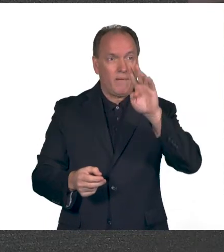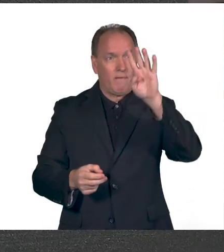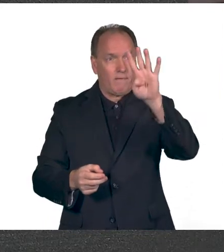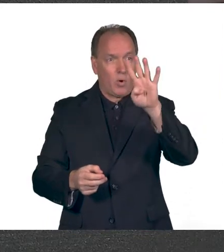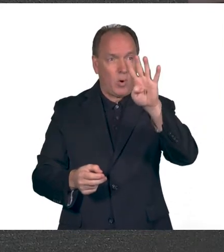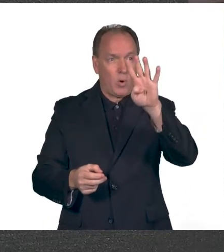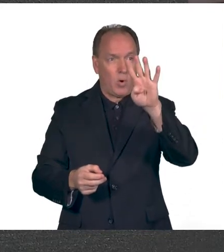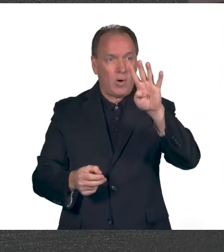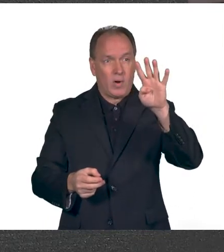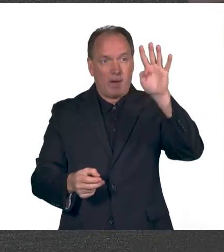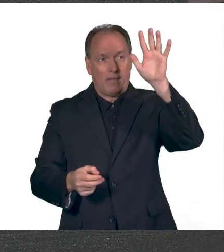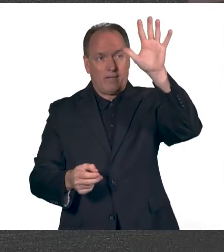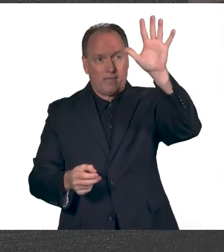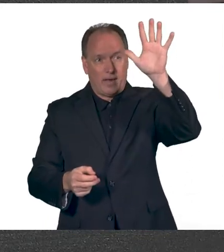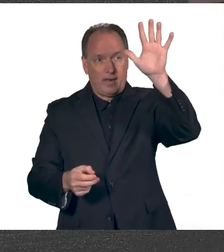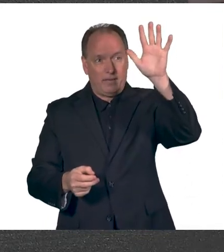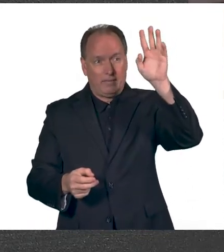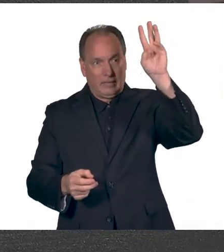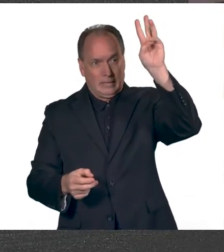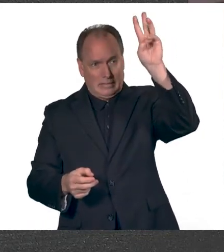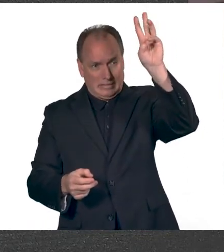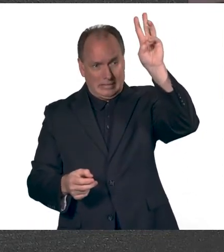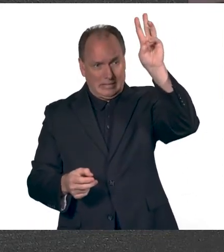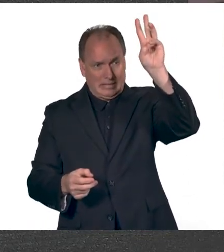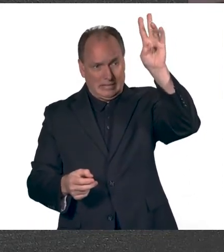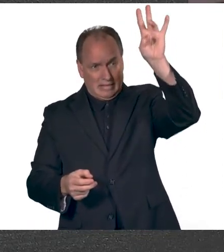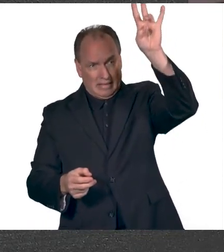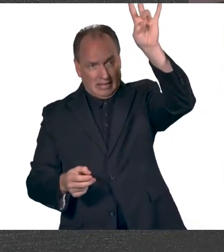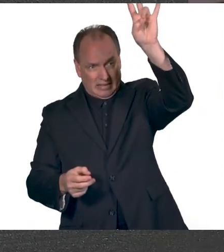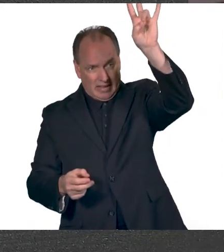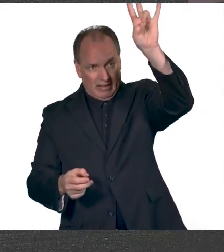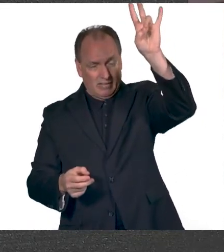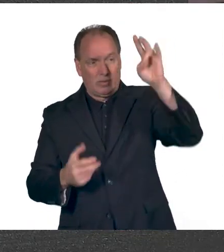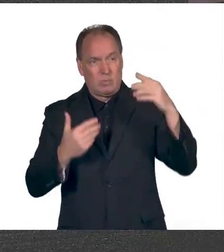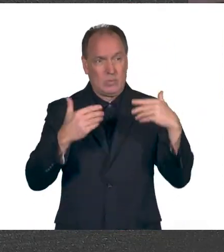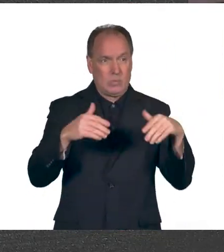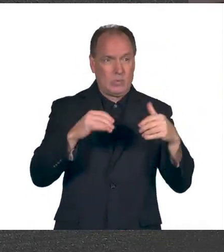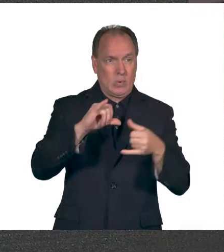four, five, six, seven.